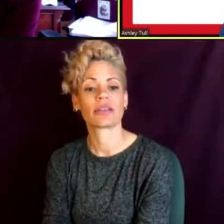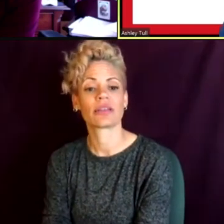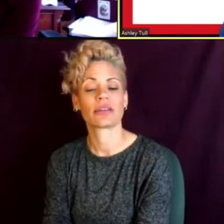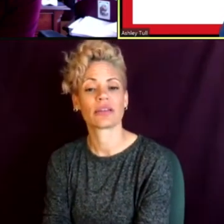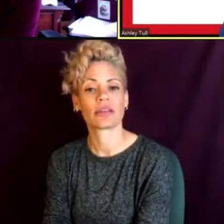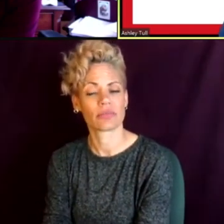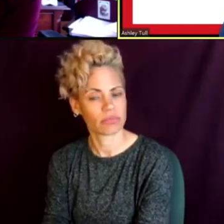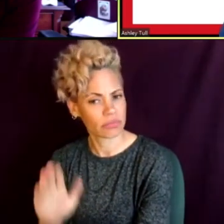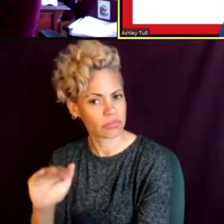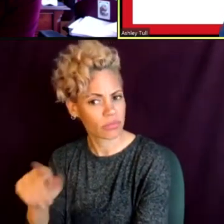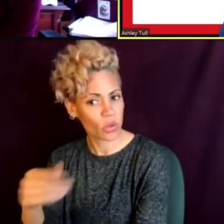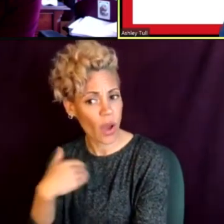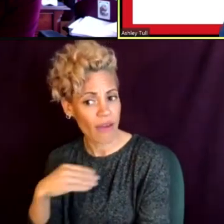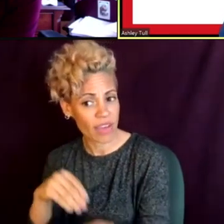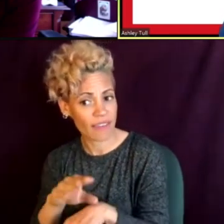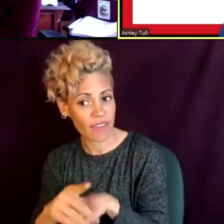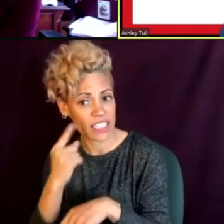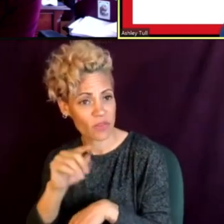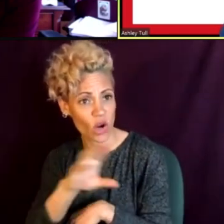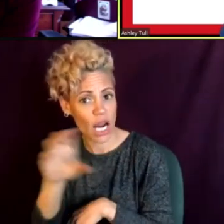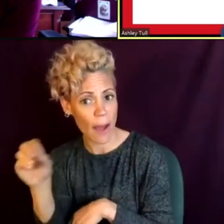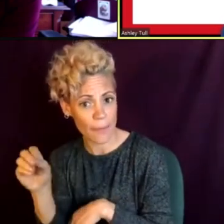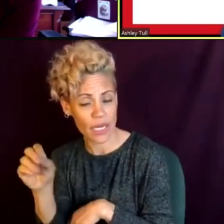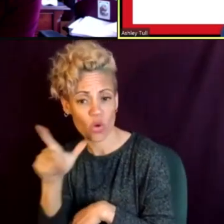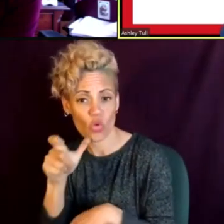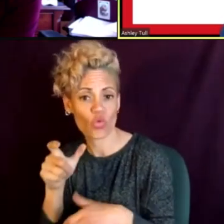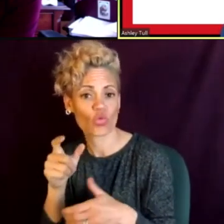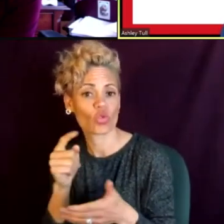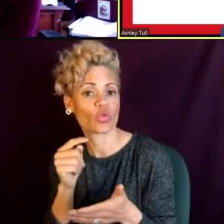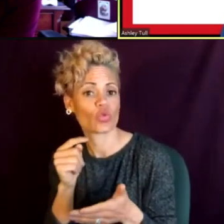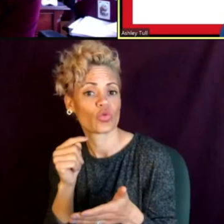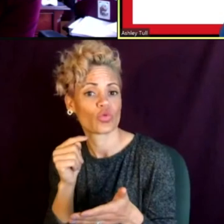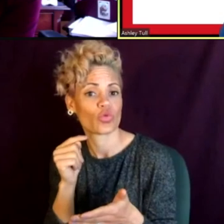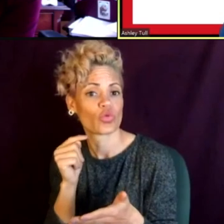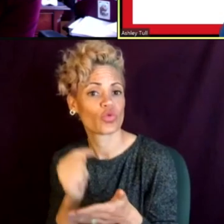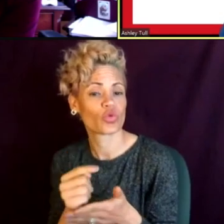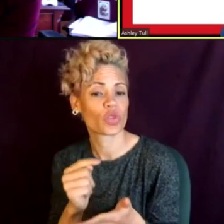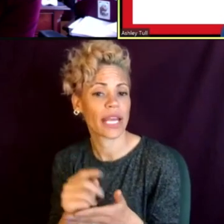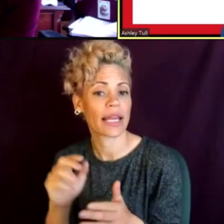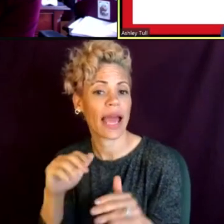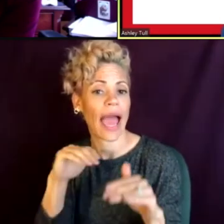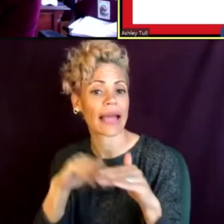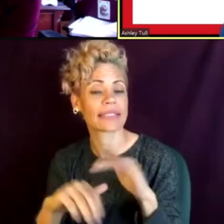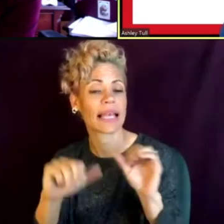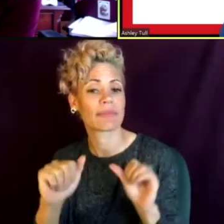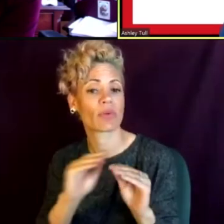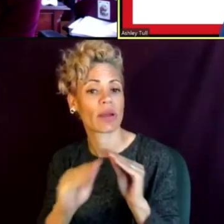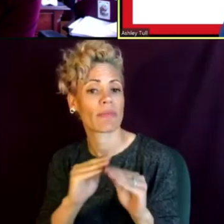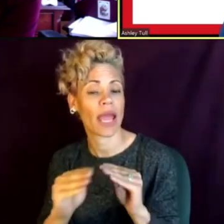who treat accessibility repair requests as extra requests or special feature requests